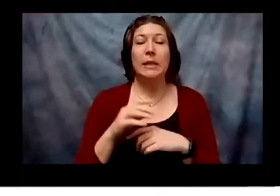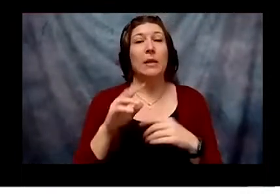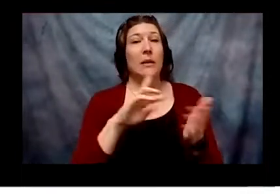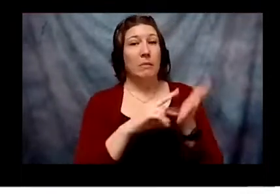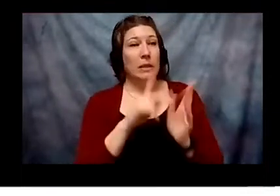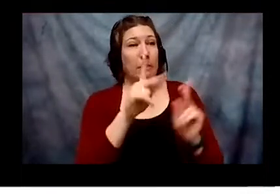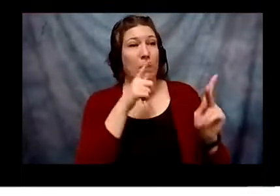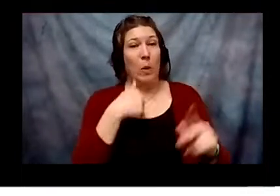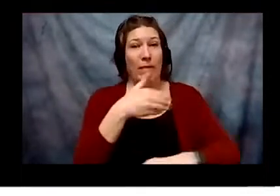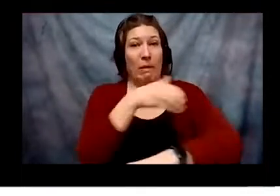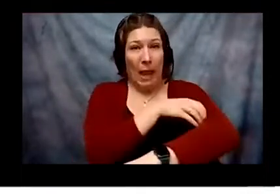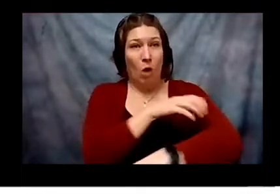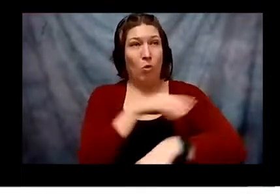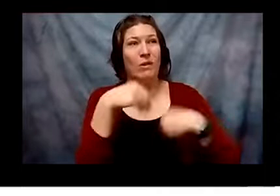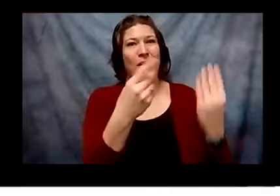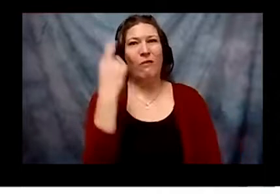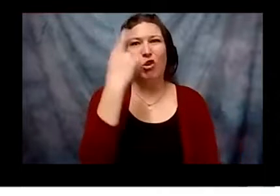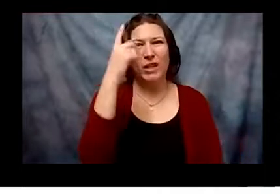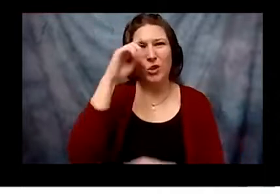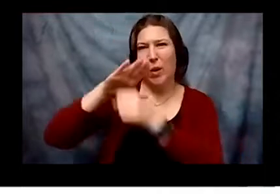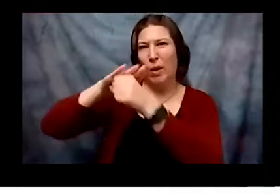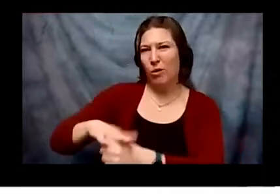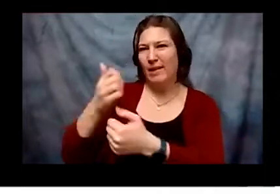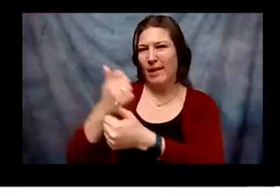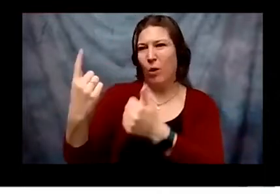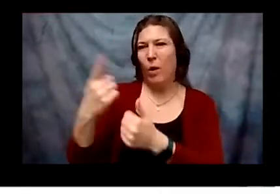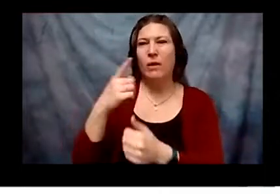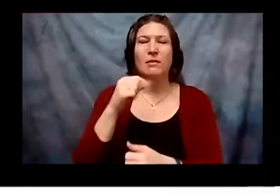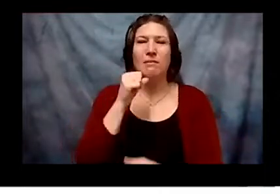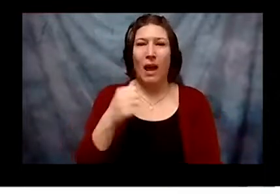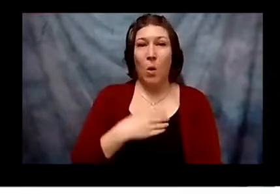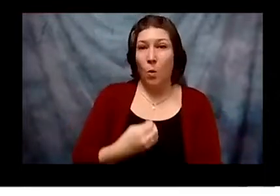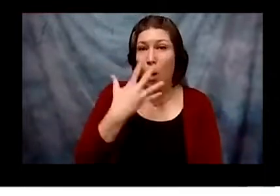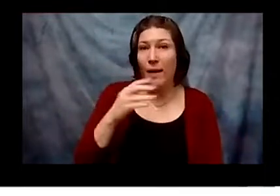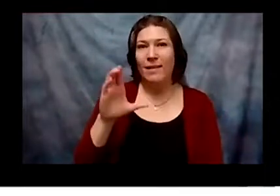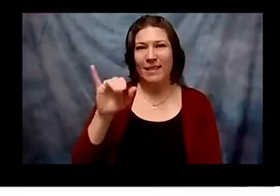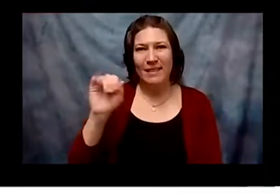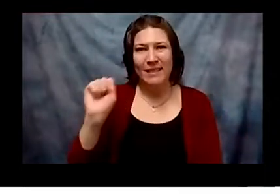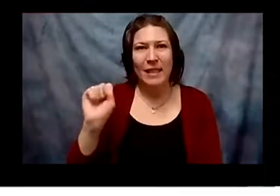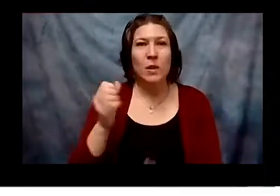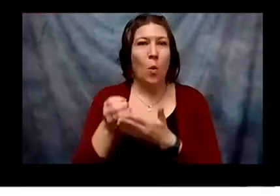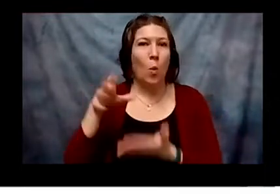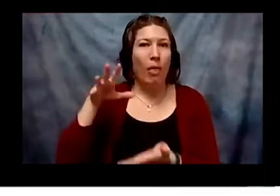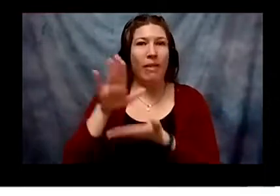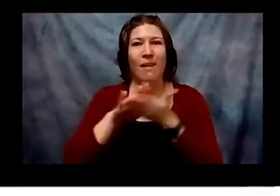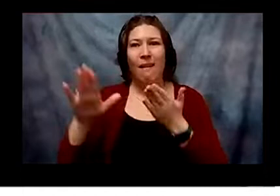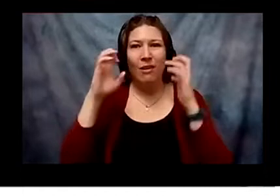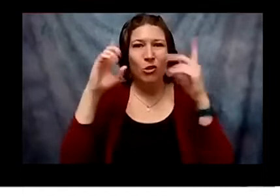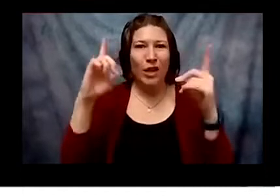a reason to oppress anyone who was not a white, cisgendered, wealthy, college educated, non-disabled man.